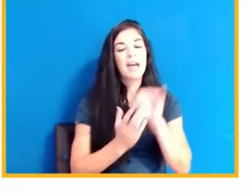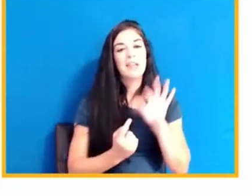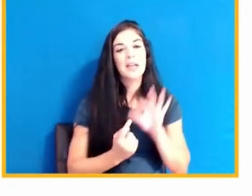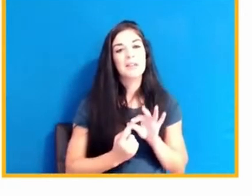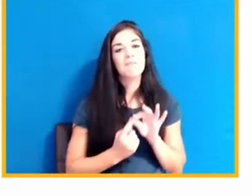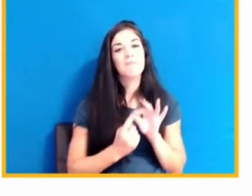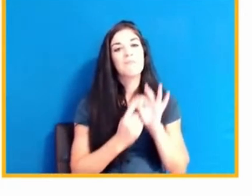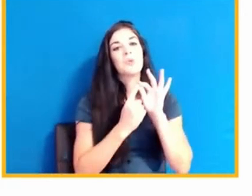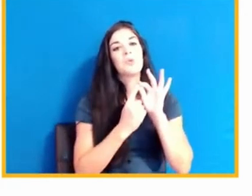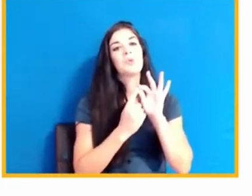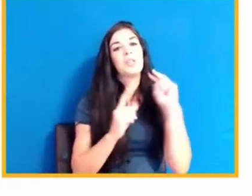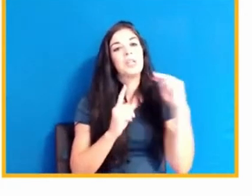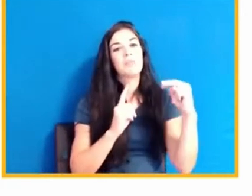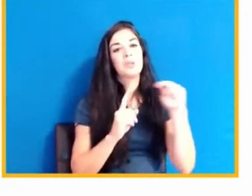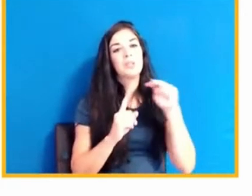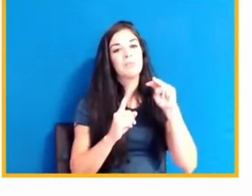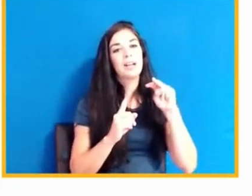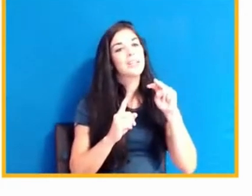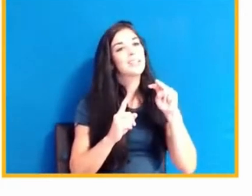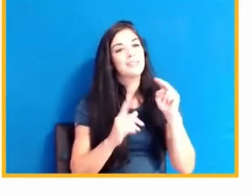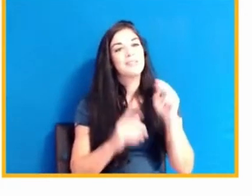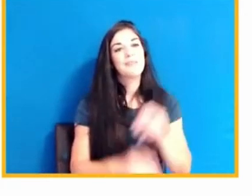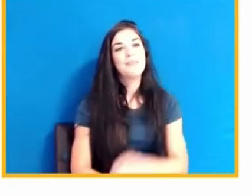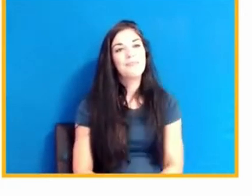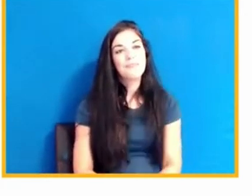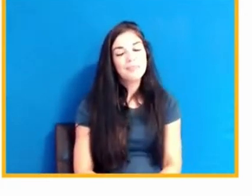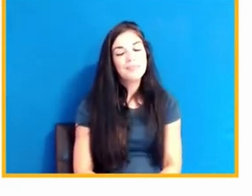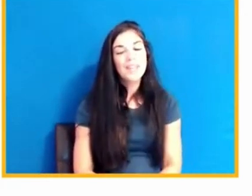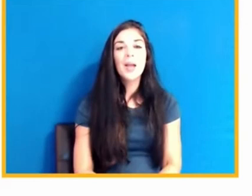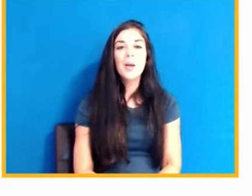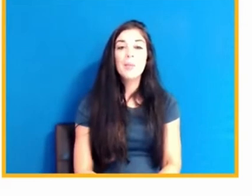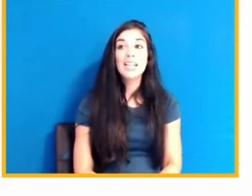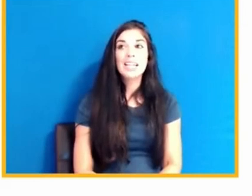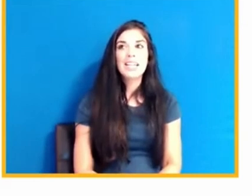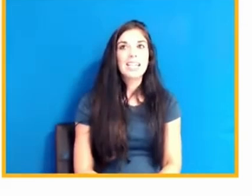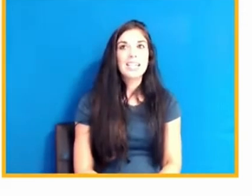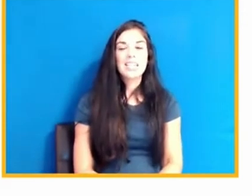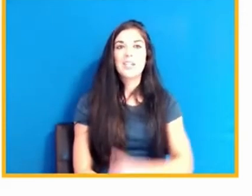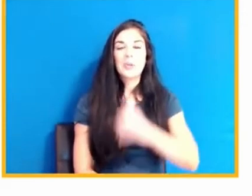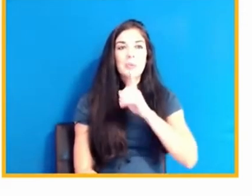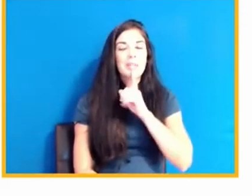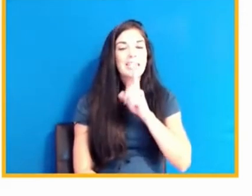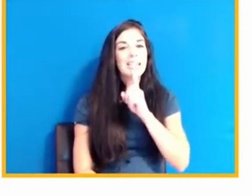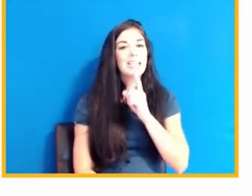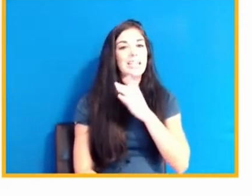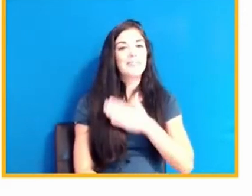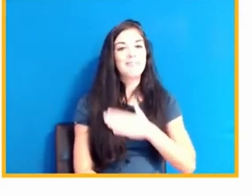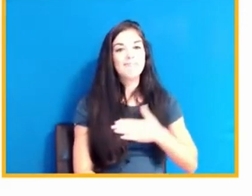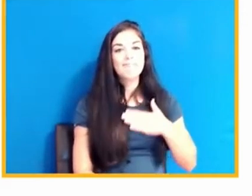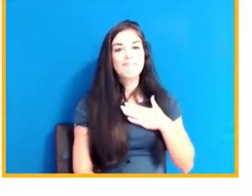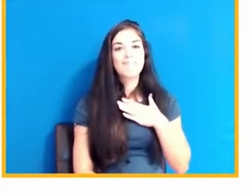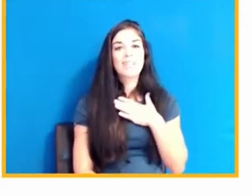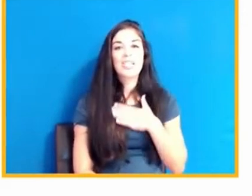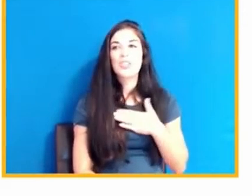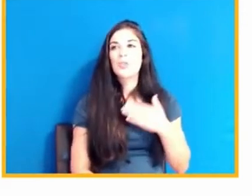on some of the stuff that we do in our dance community. Really really enjoyed the scenery